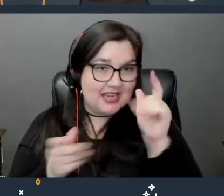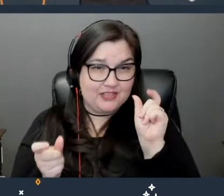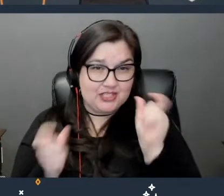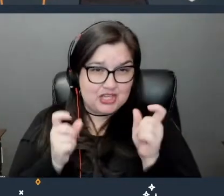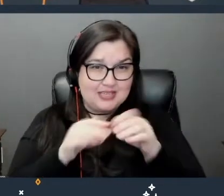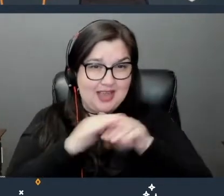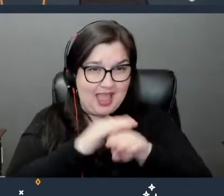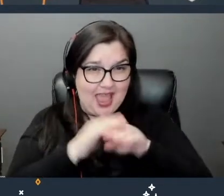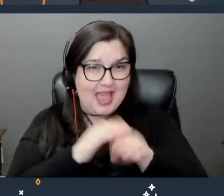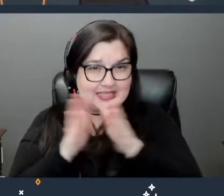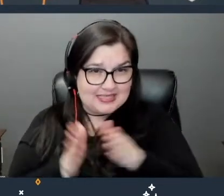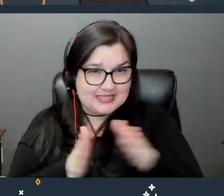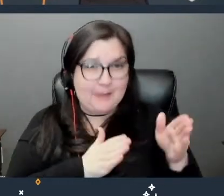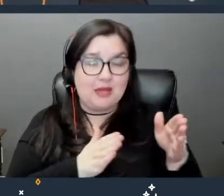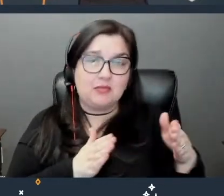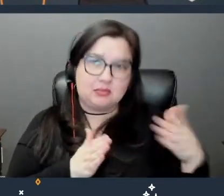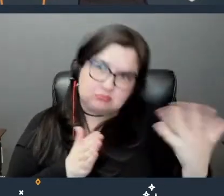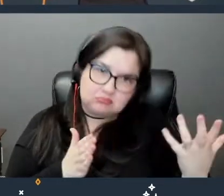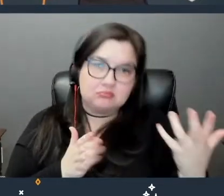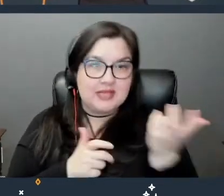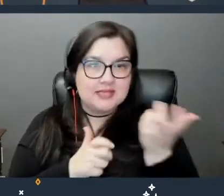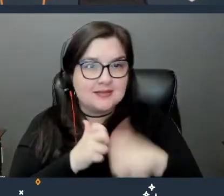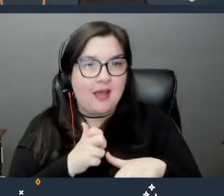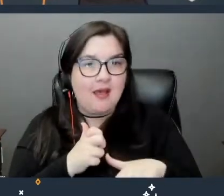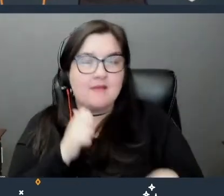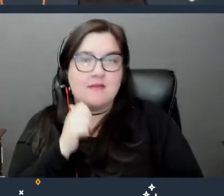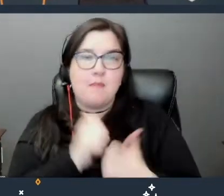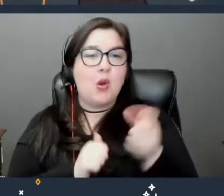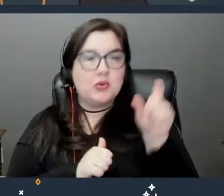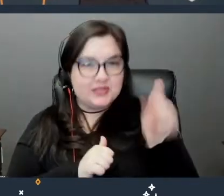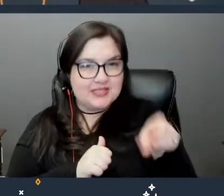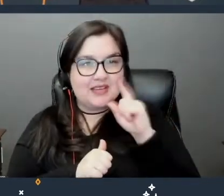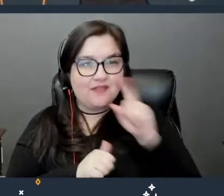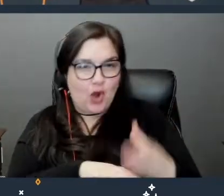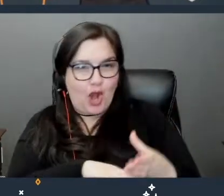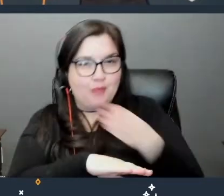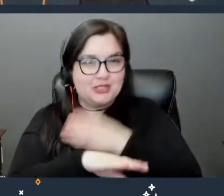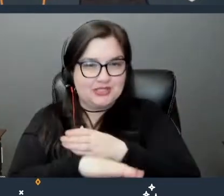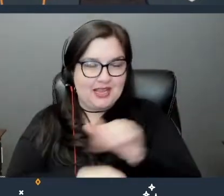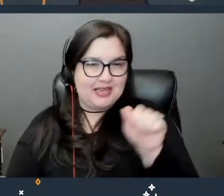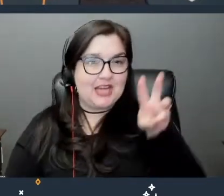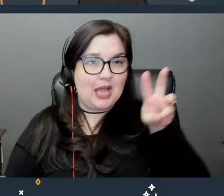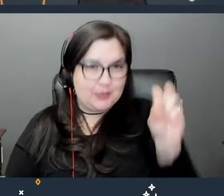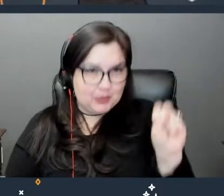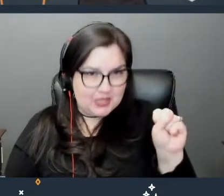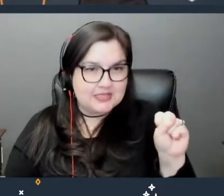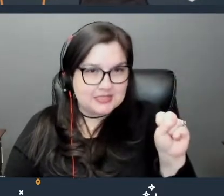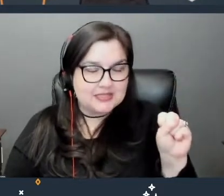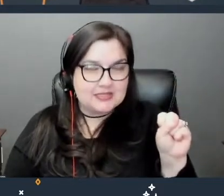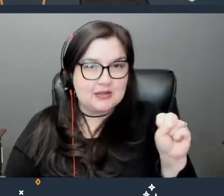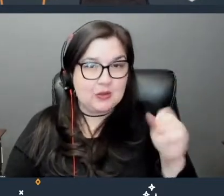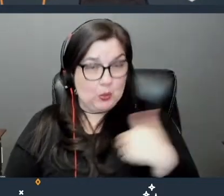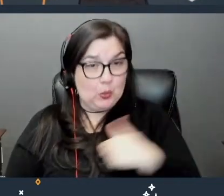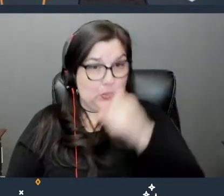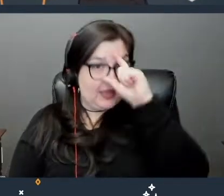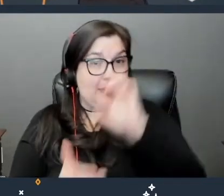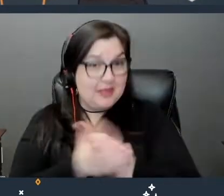arguably has the most need for that optimization. At AWS, we don't, sorry, we do believe that archive data,